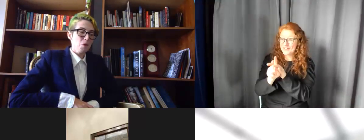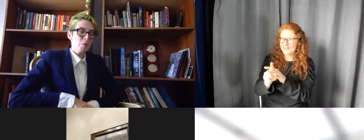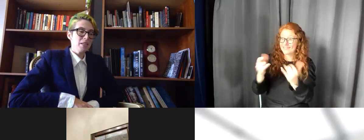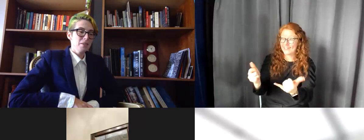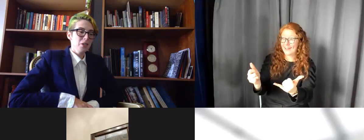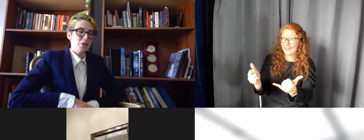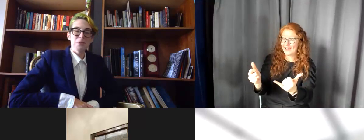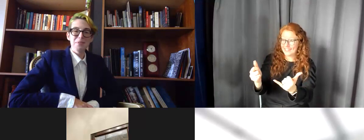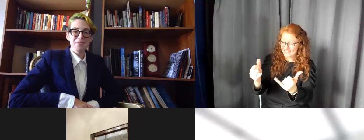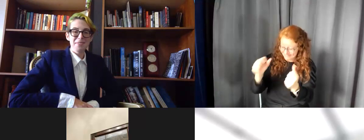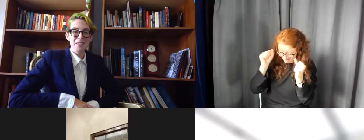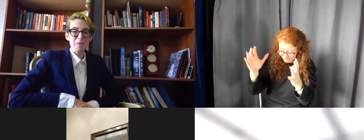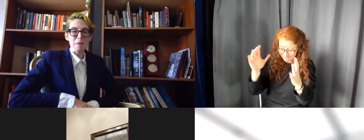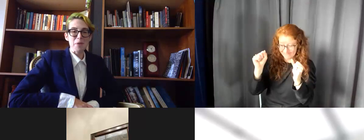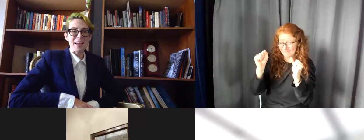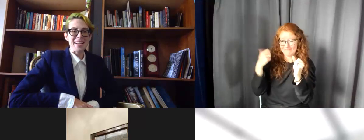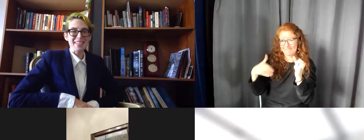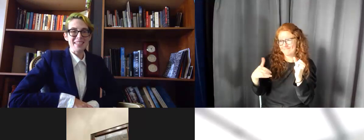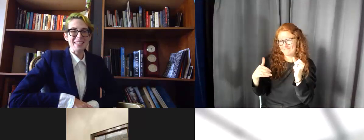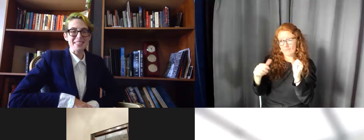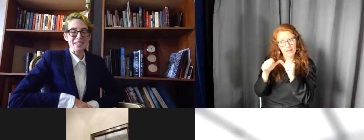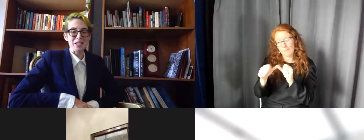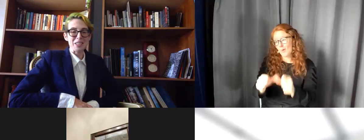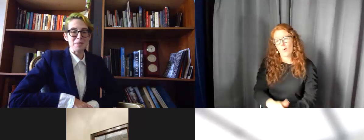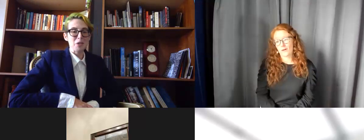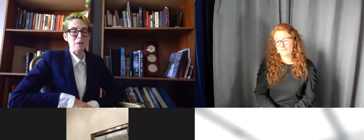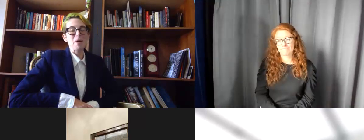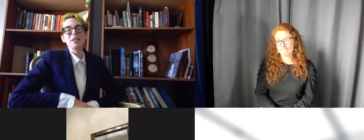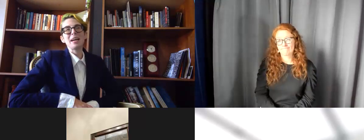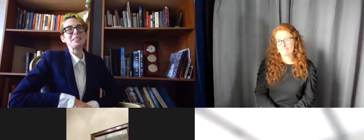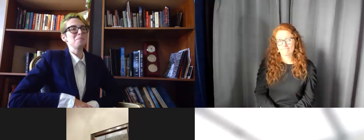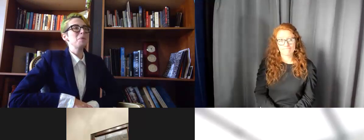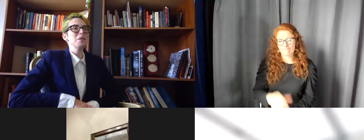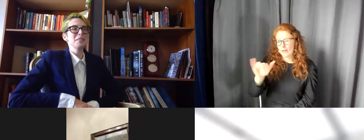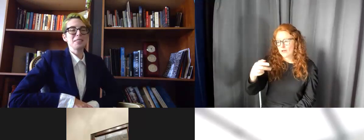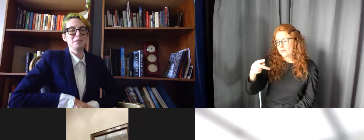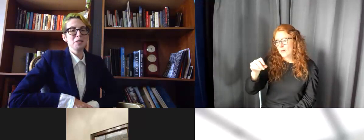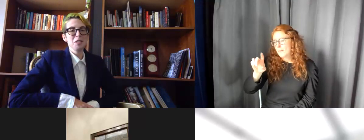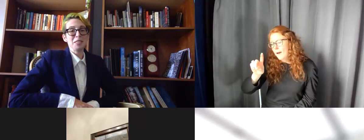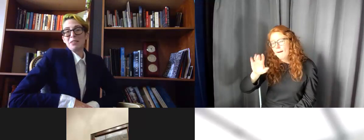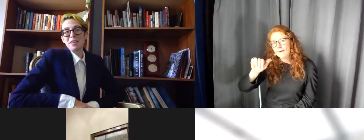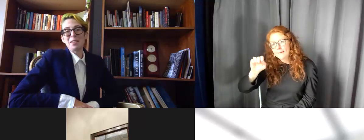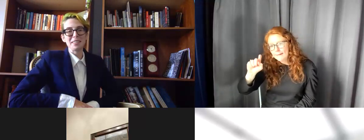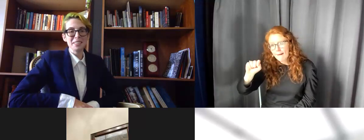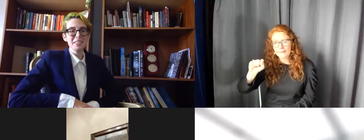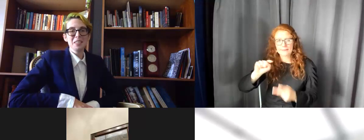Farrah Garland: but, like you know. Farrah Garland: keep up with that that's that's awesome. There's great podcasts and books and stuff like this.